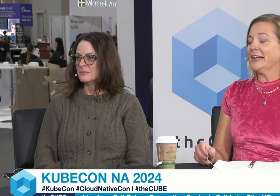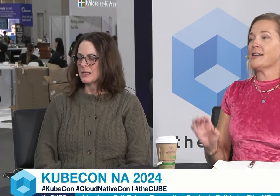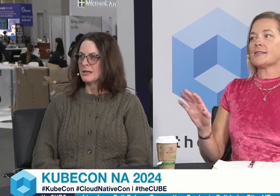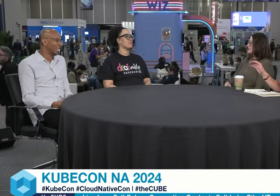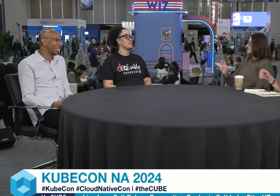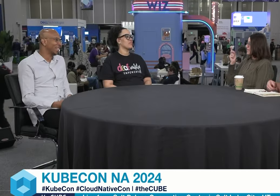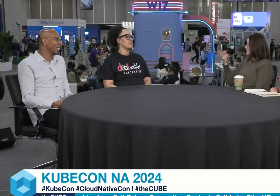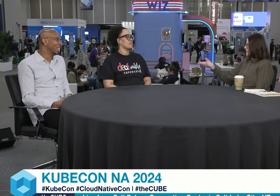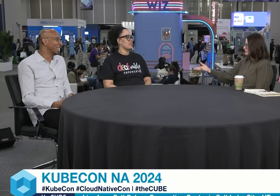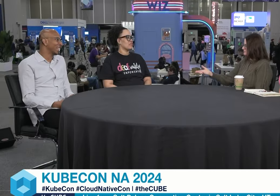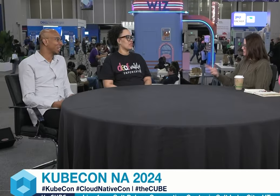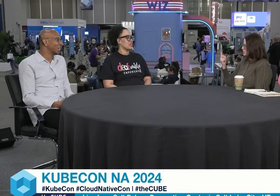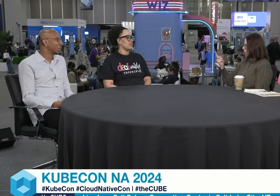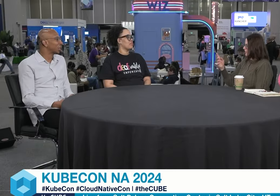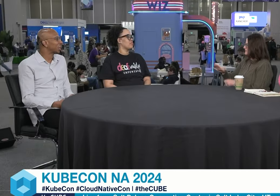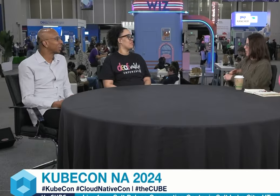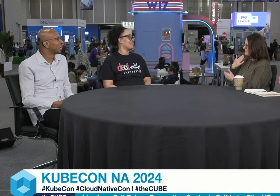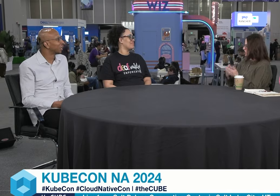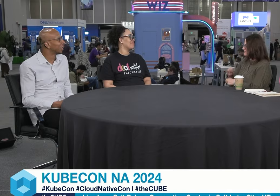Oh, yeah. Destiny, what about you? You're always full of good advice.